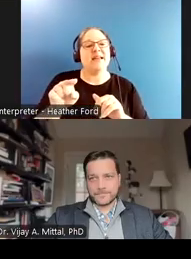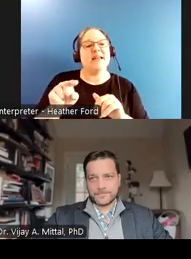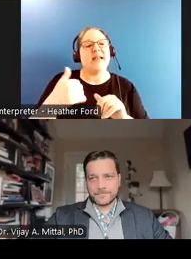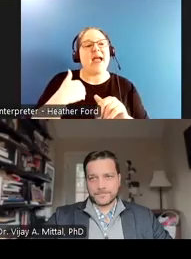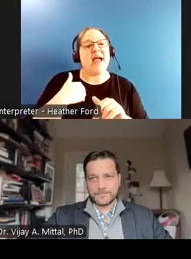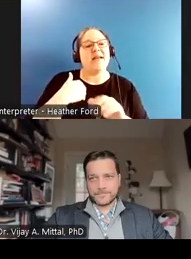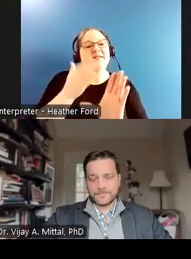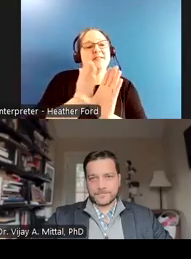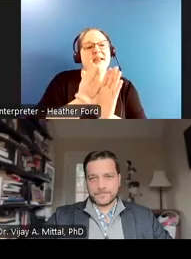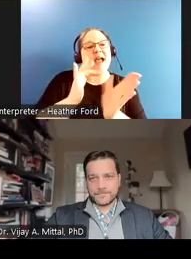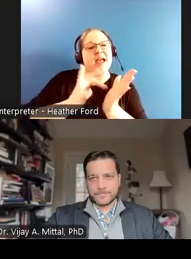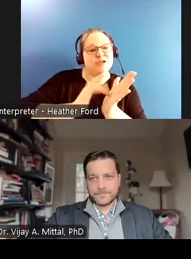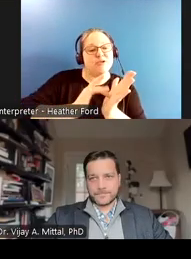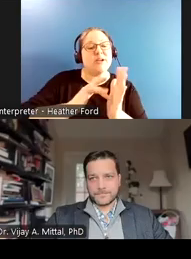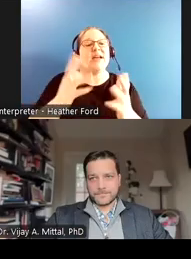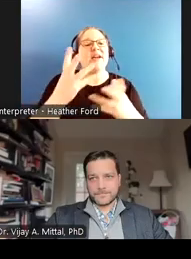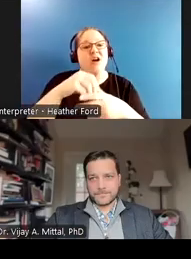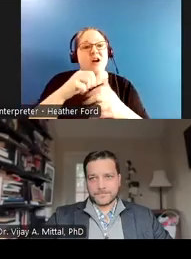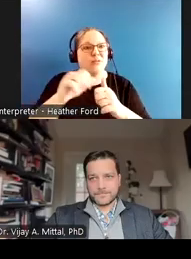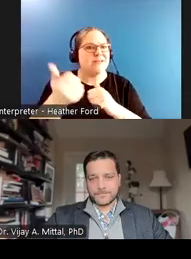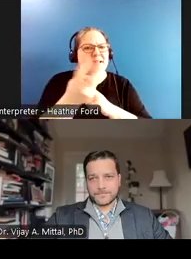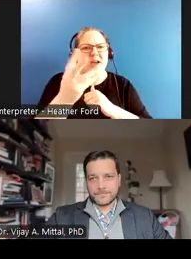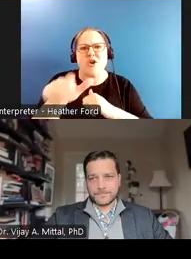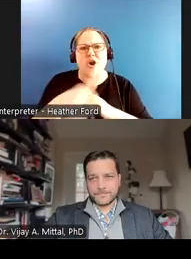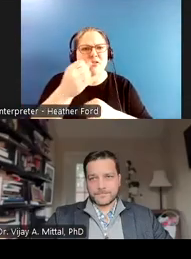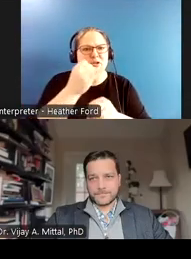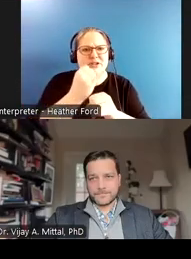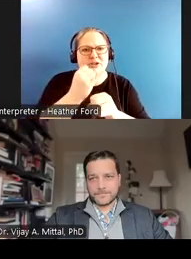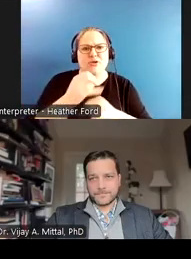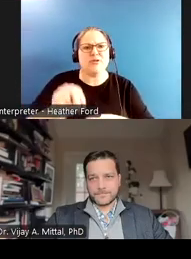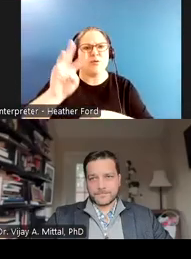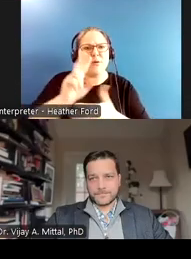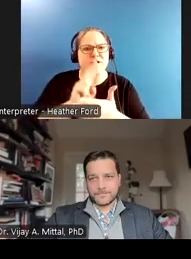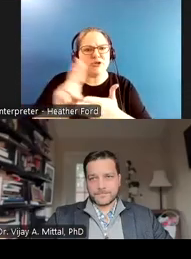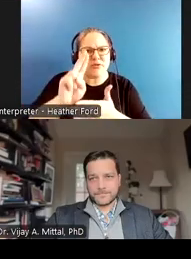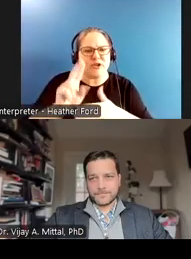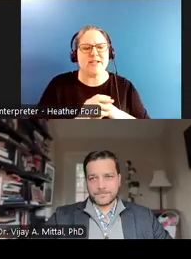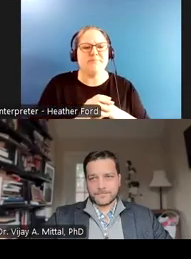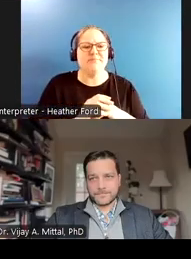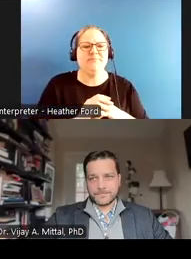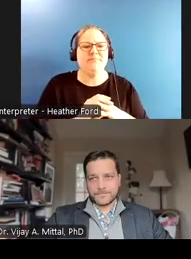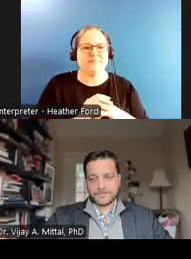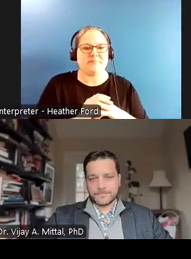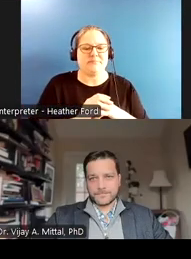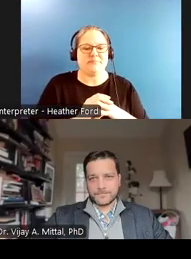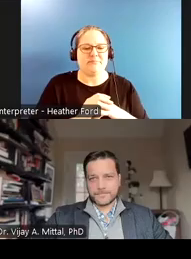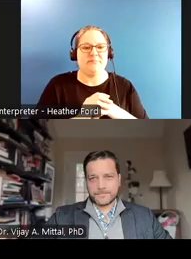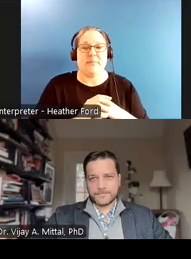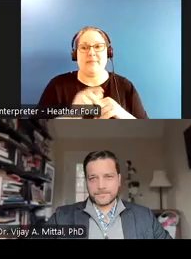with a number of other centers and institutes at Northwestern. He received his undergraduate degree